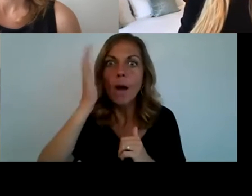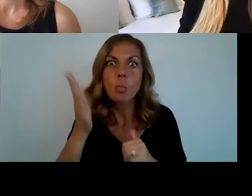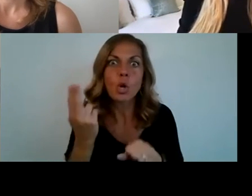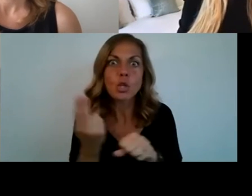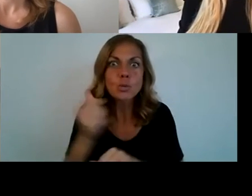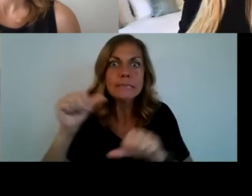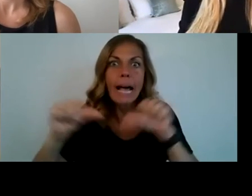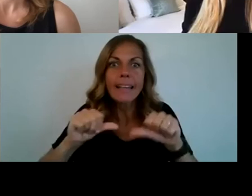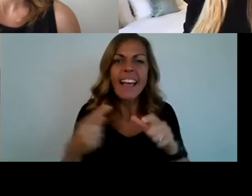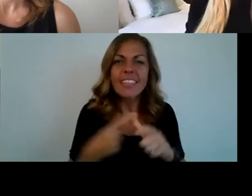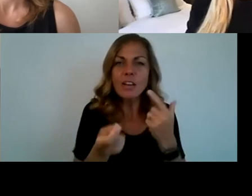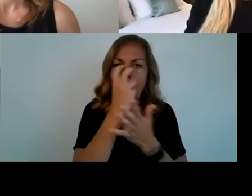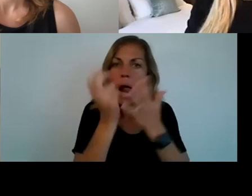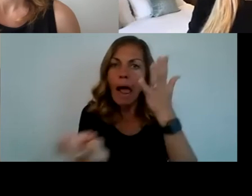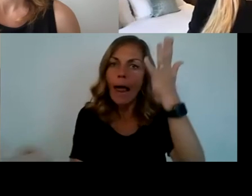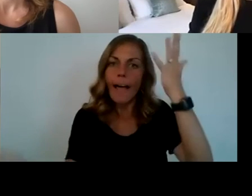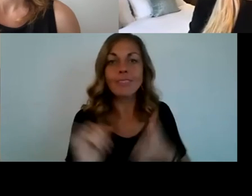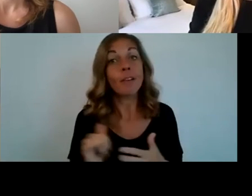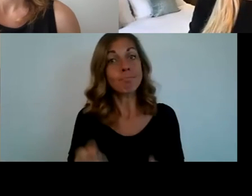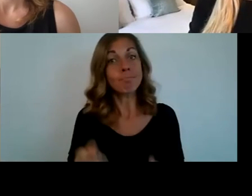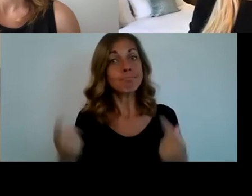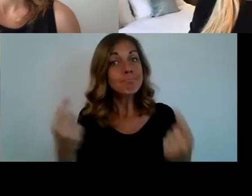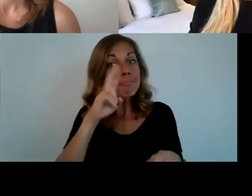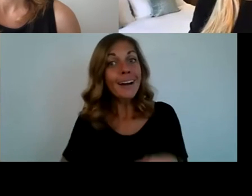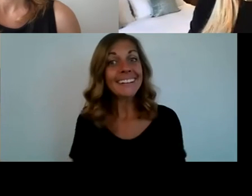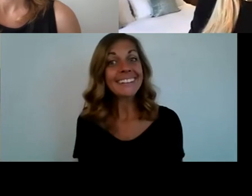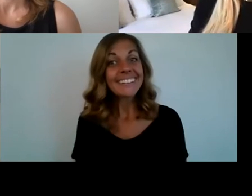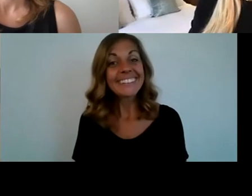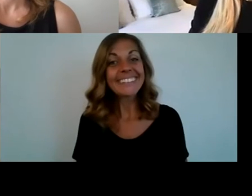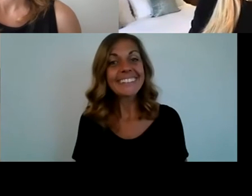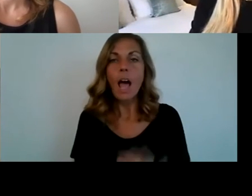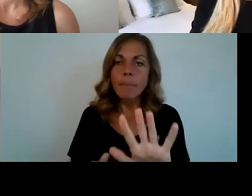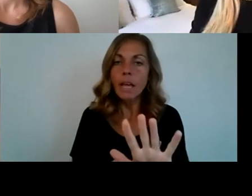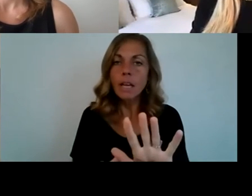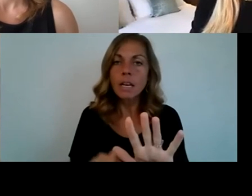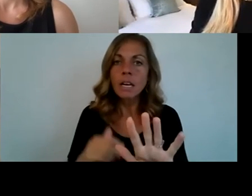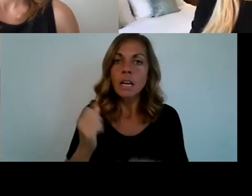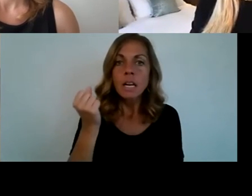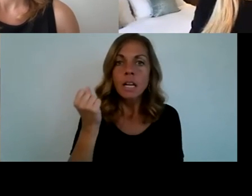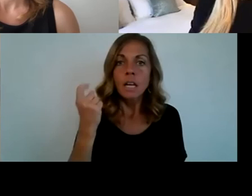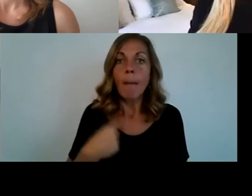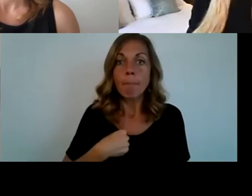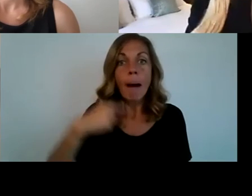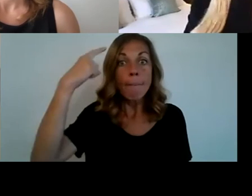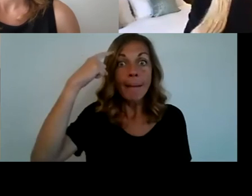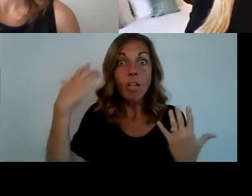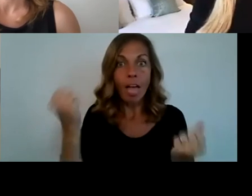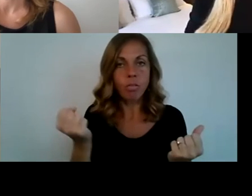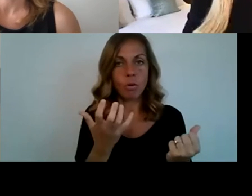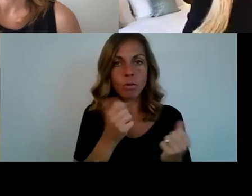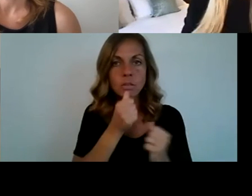really froggy with it. I might be wrong. My mental health is absolutely suffering.